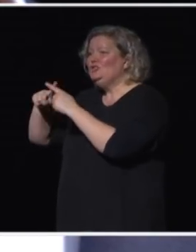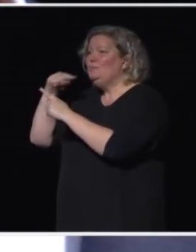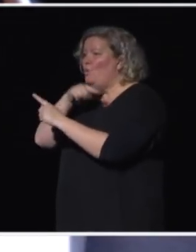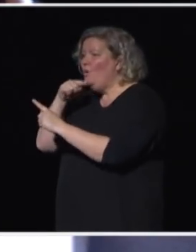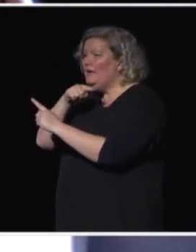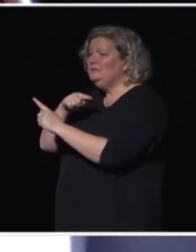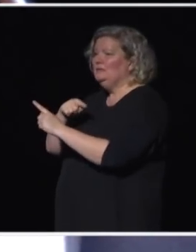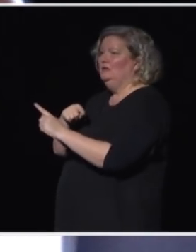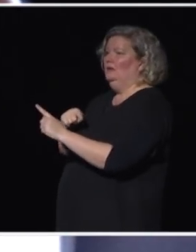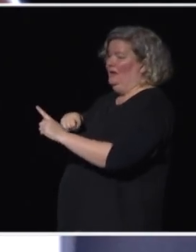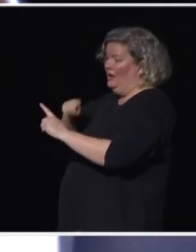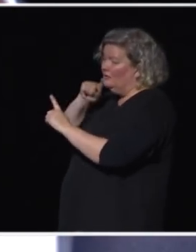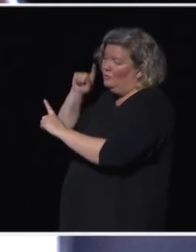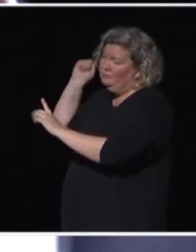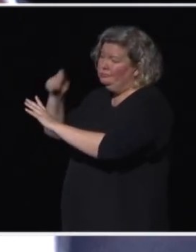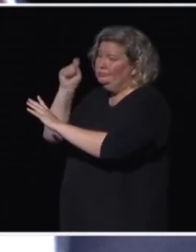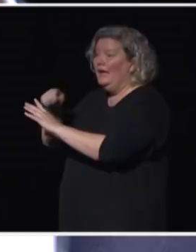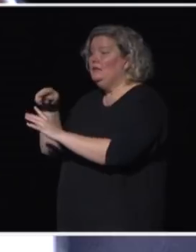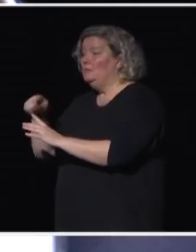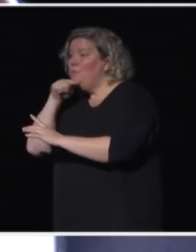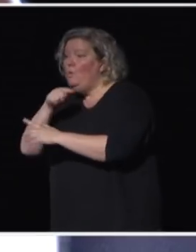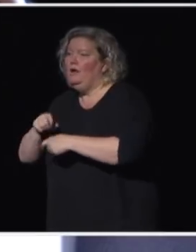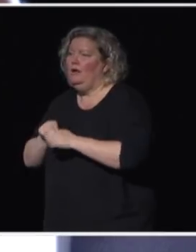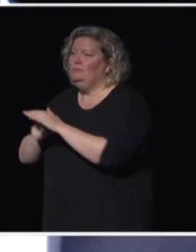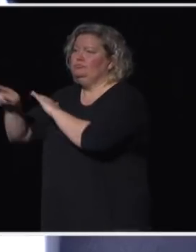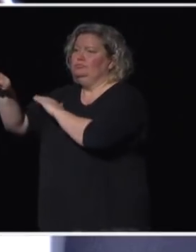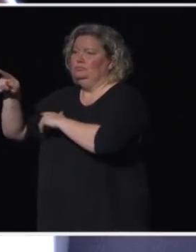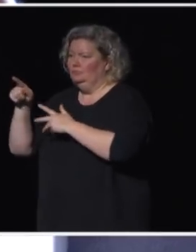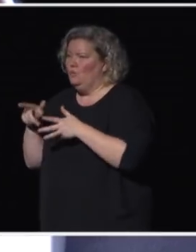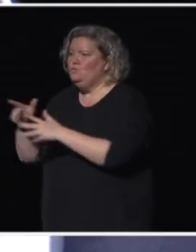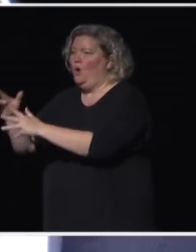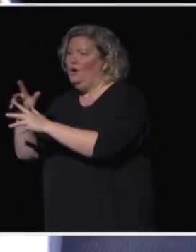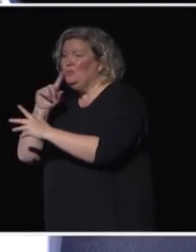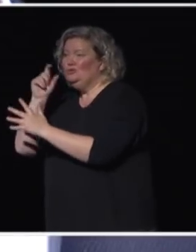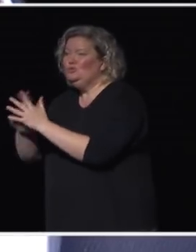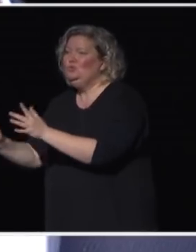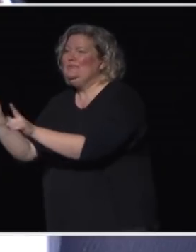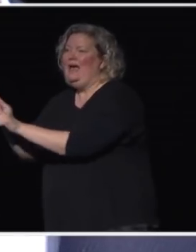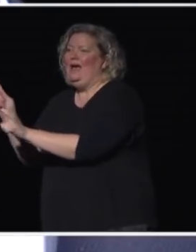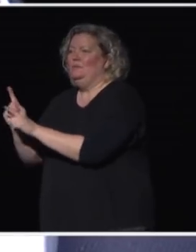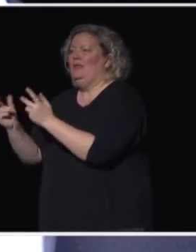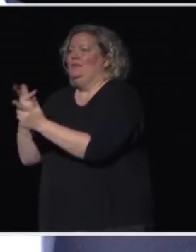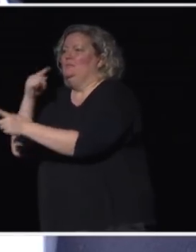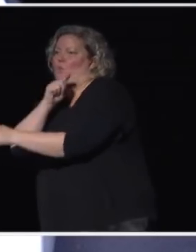or were subject to the same justice. And I knew mothers who belted their girls but the belt could not save these girls